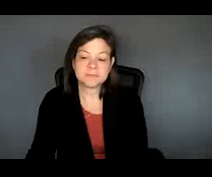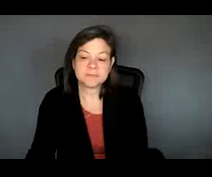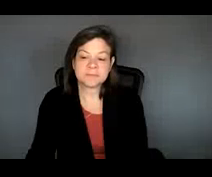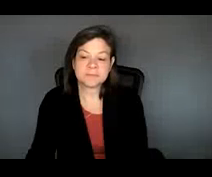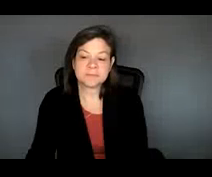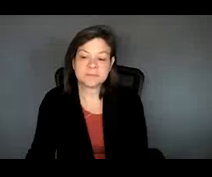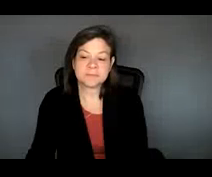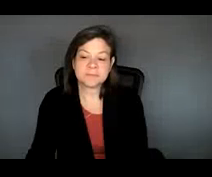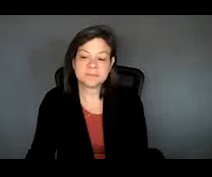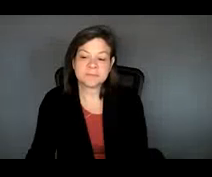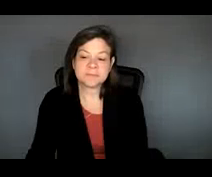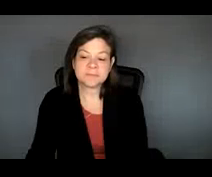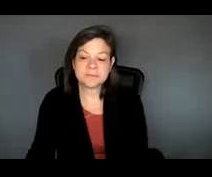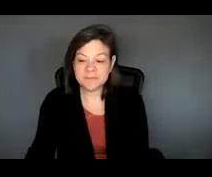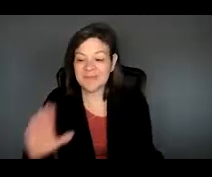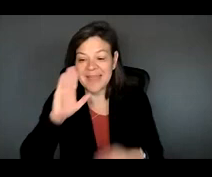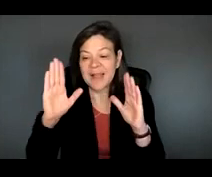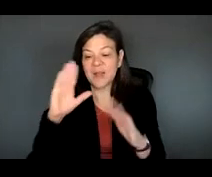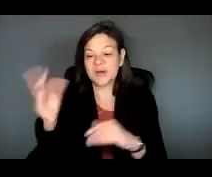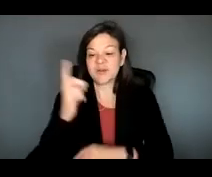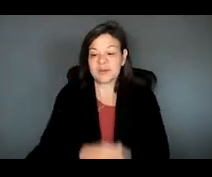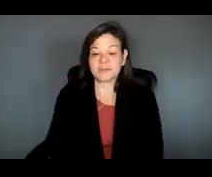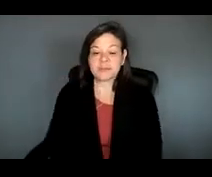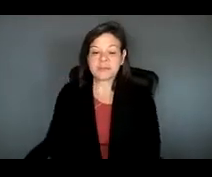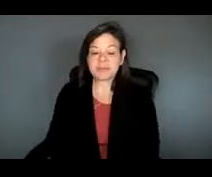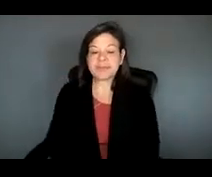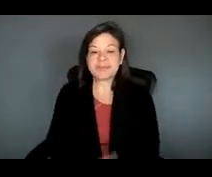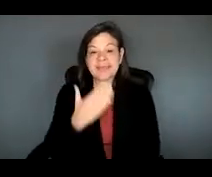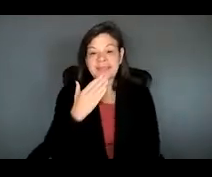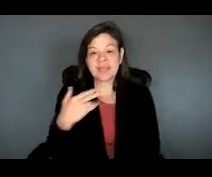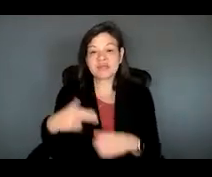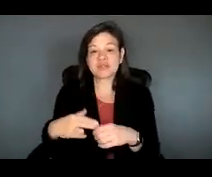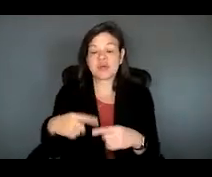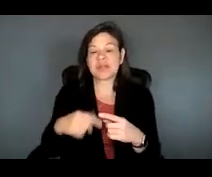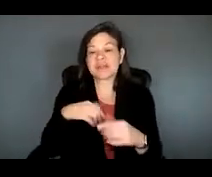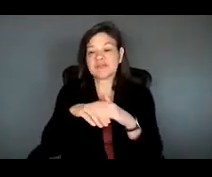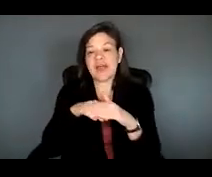Hello everyone. Thank you for joining us for AccessLEAD:Tips for proposal writing.